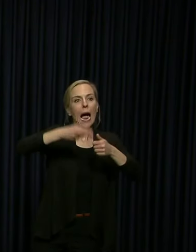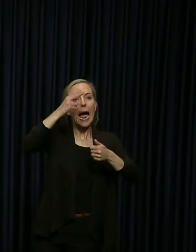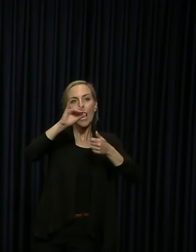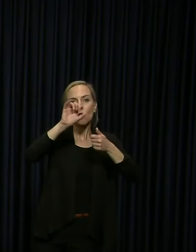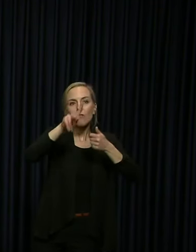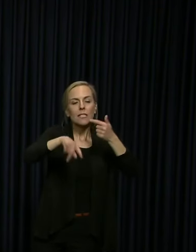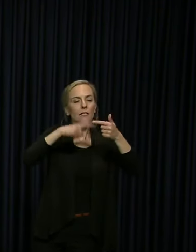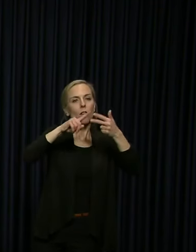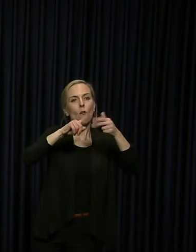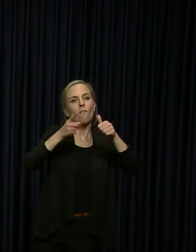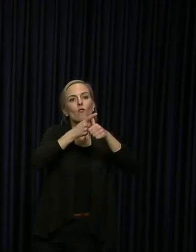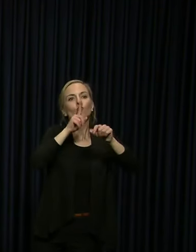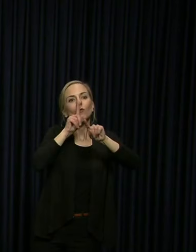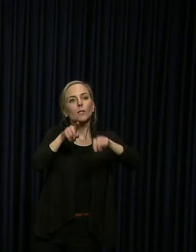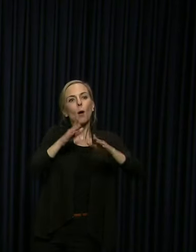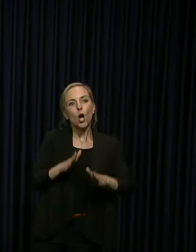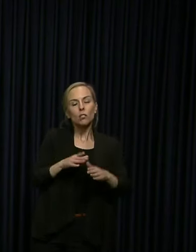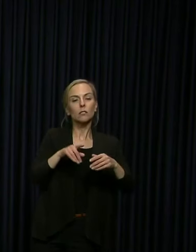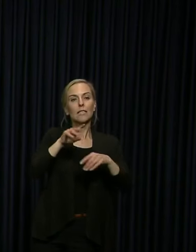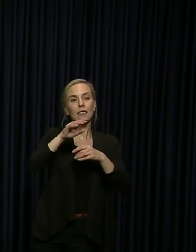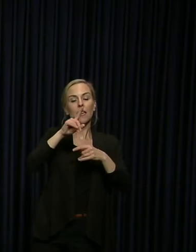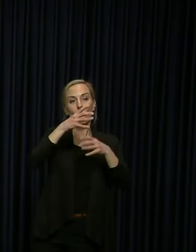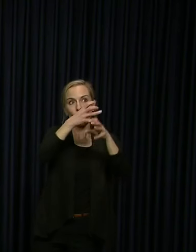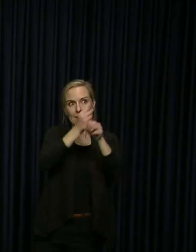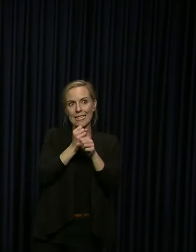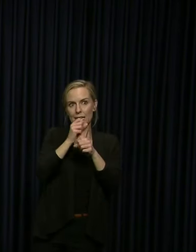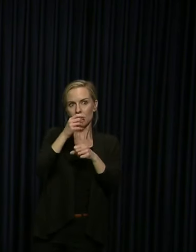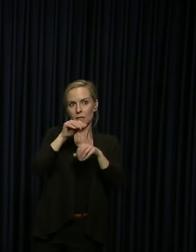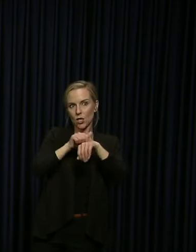GET BACK TO WORK.